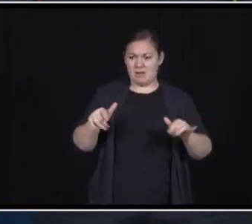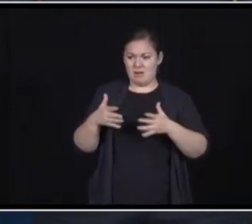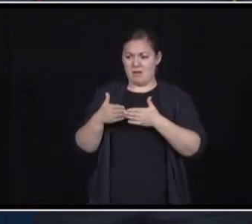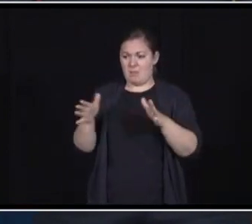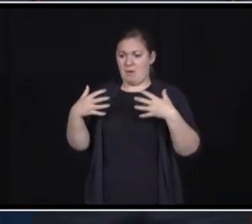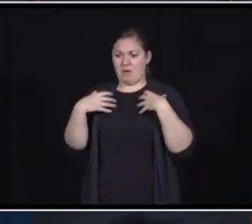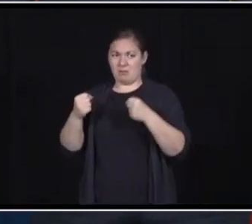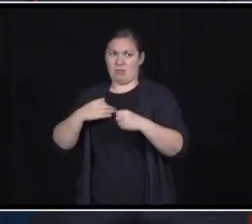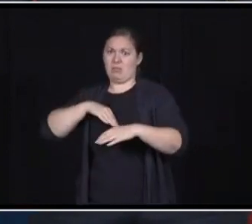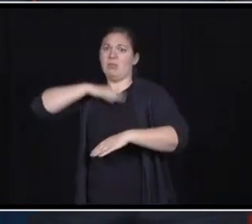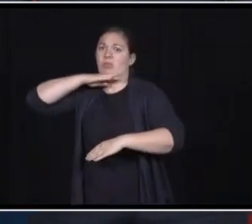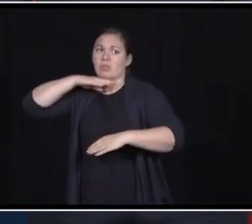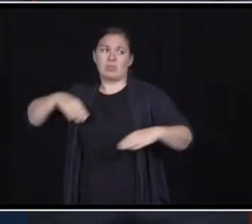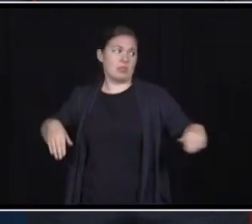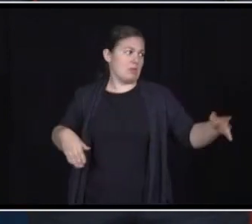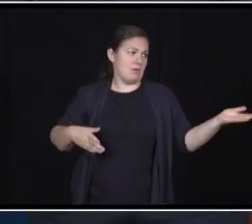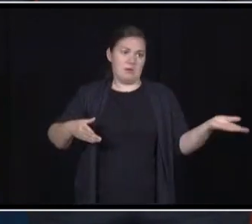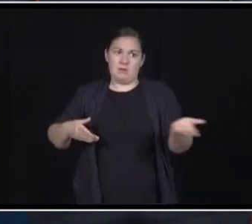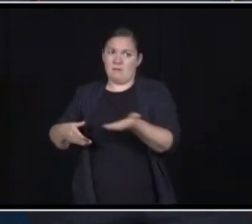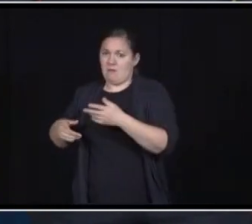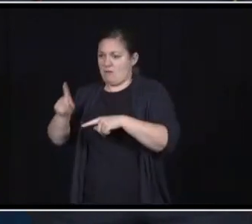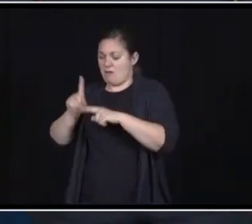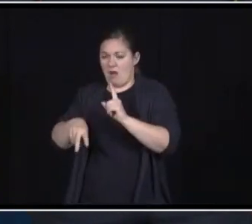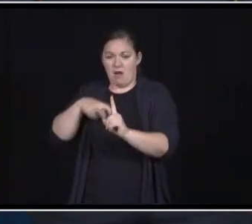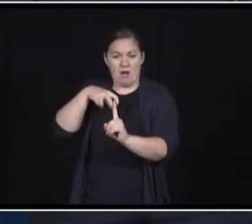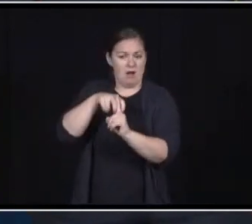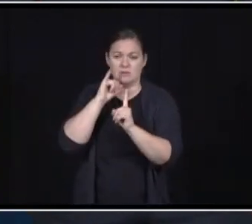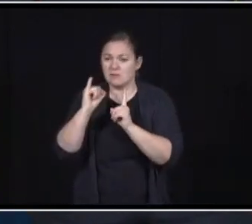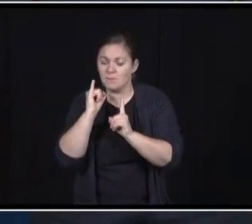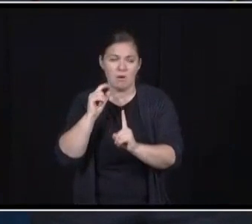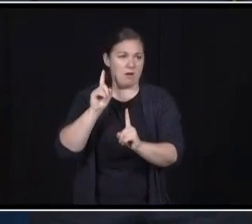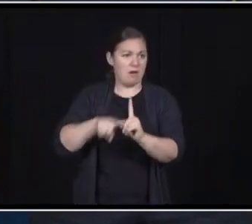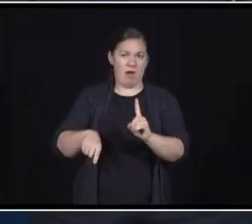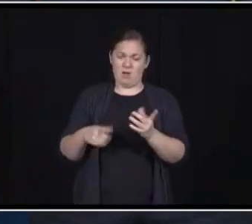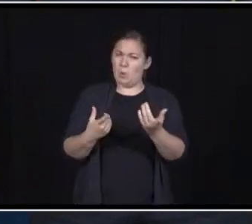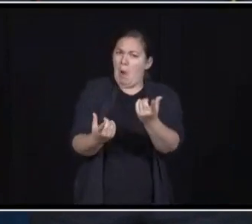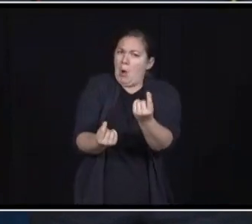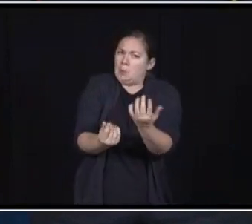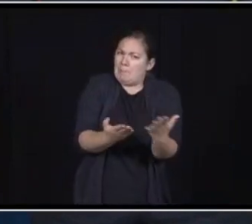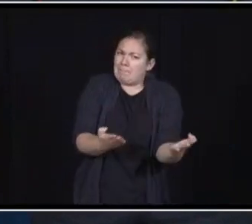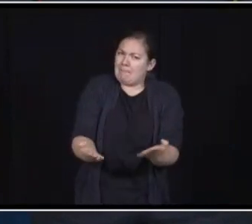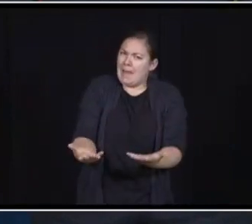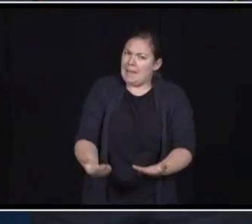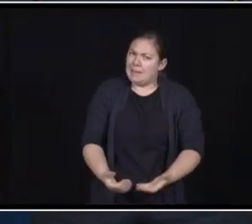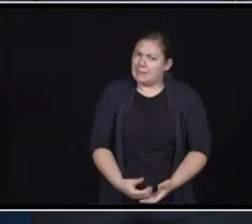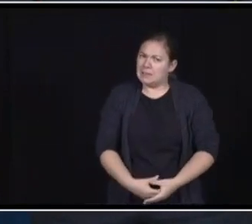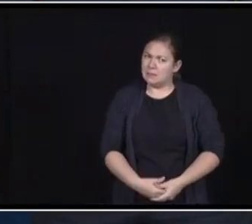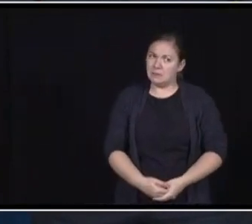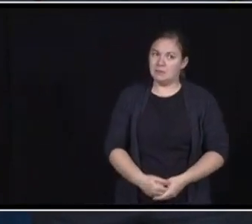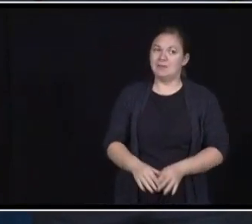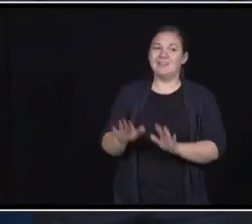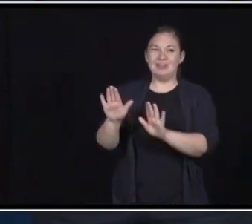identified, the idea that frankly, we have reached our capacity in the province to process tests. And I'm wondering what the province is doing